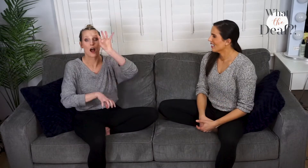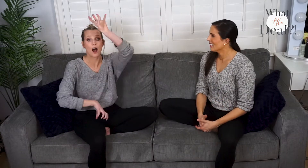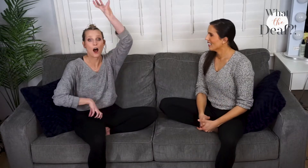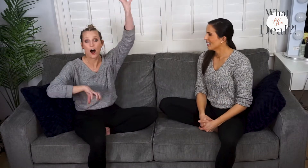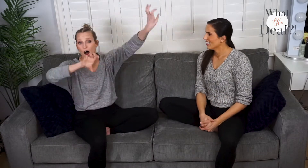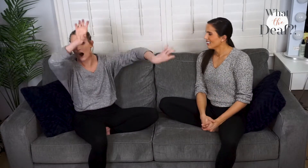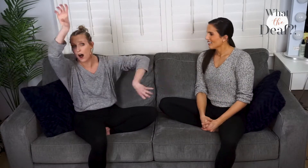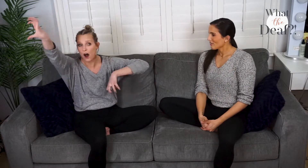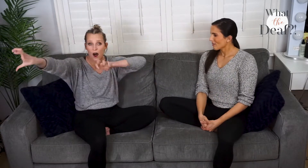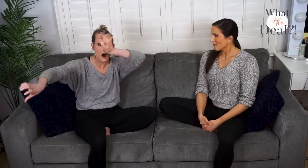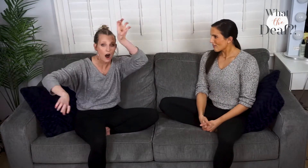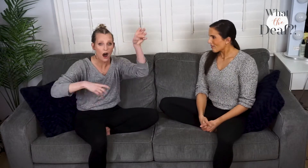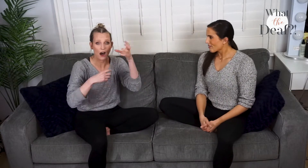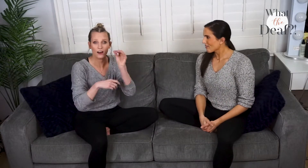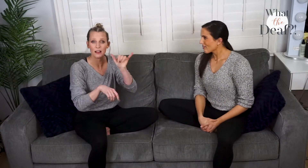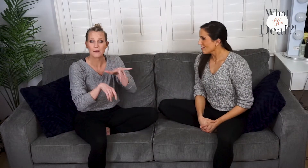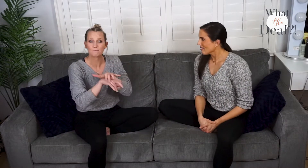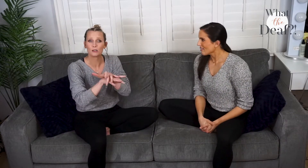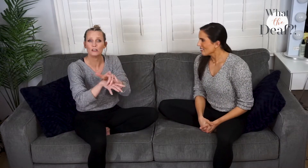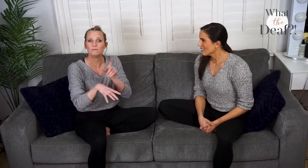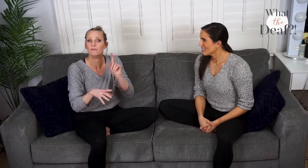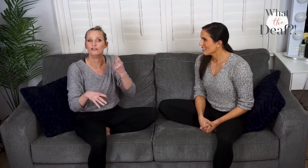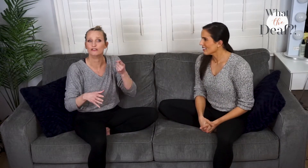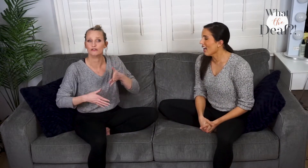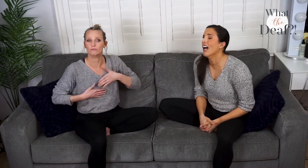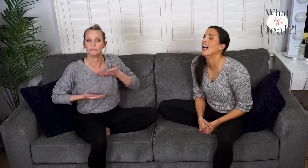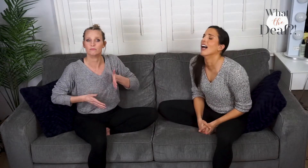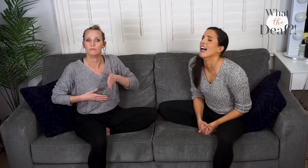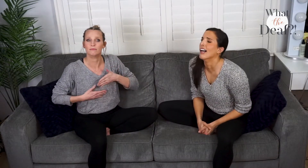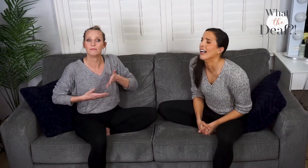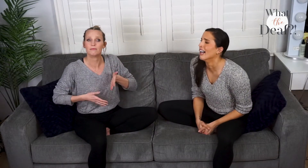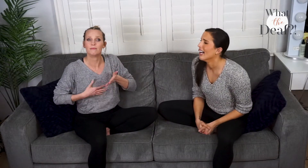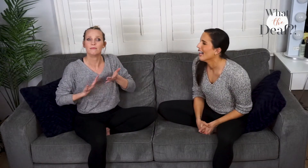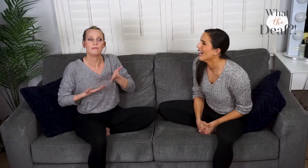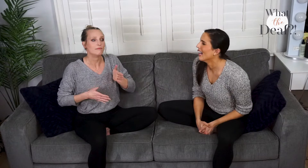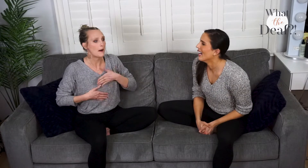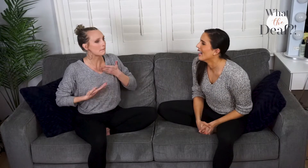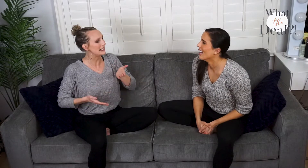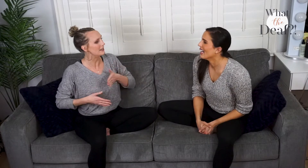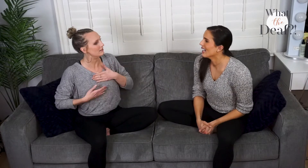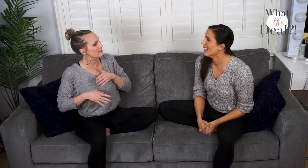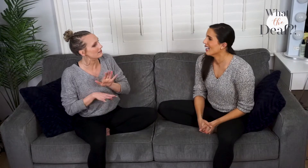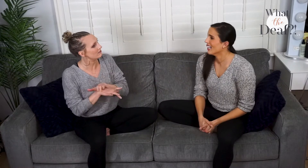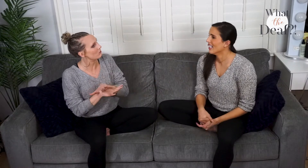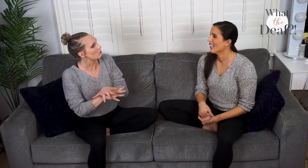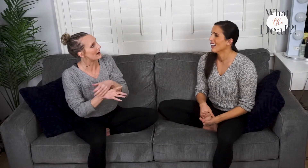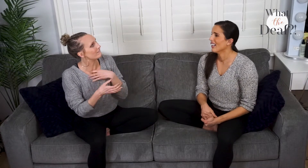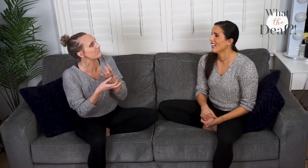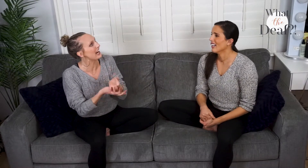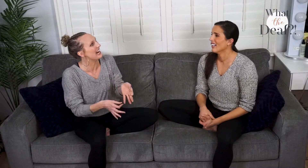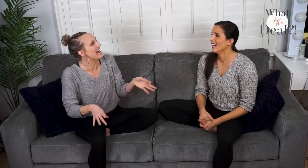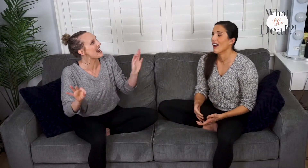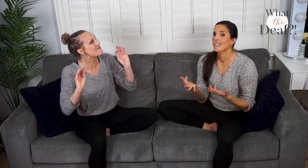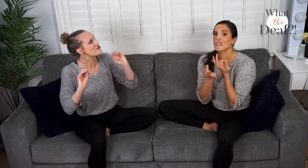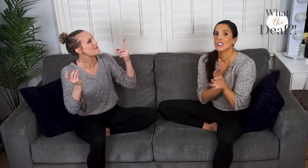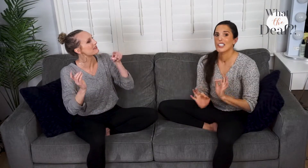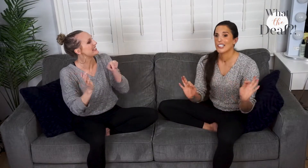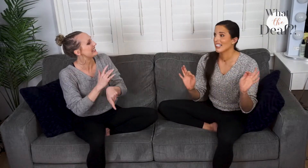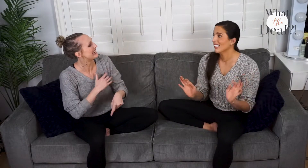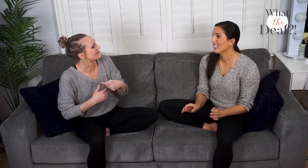with all this commotion that went on, this little spider is just happy. Yeah, just a happy spider thinking, "I'm free." - "I'm free."